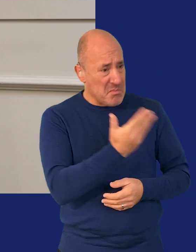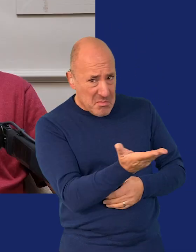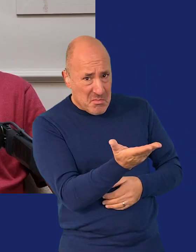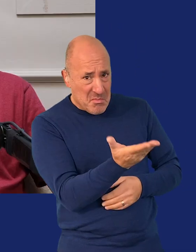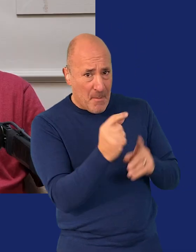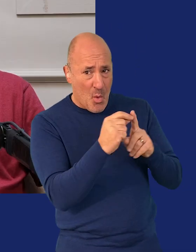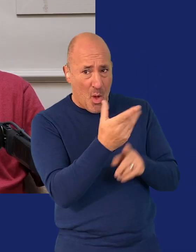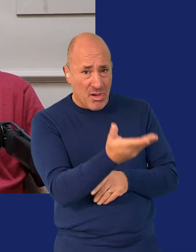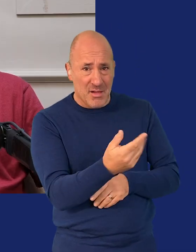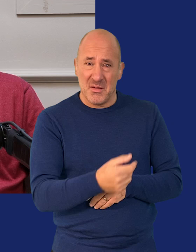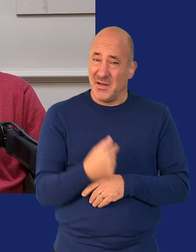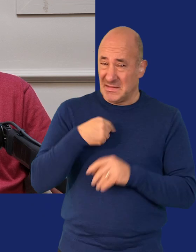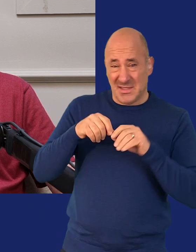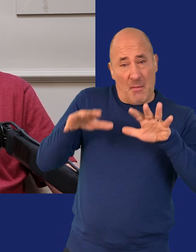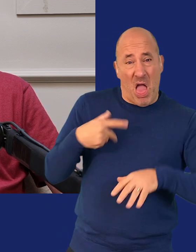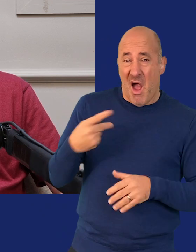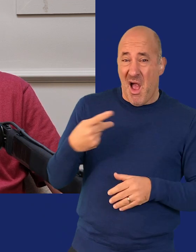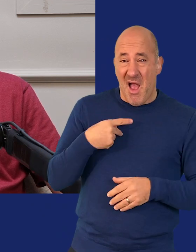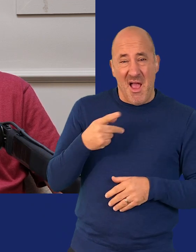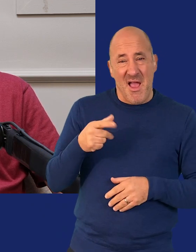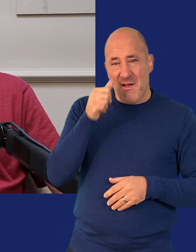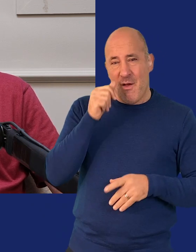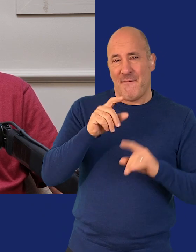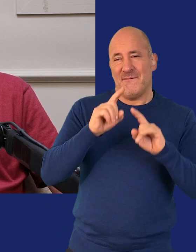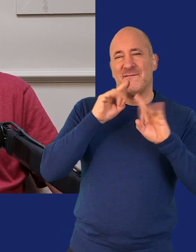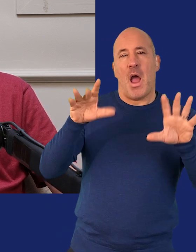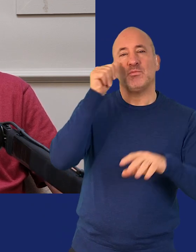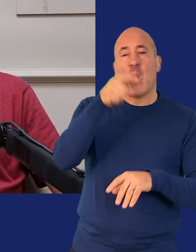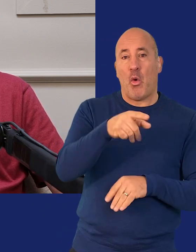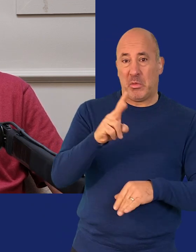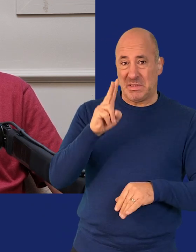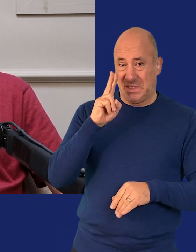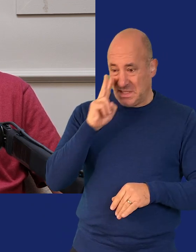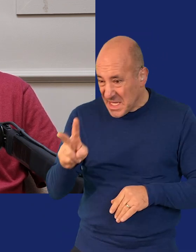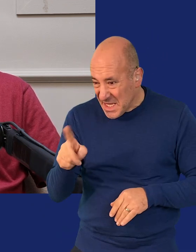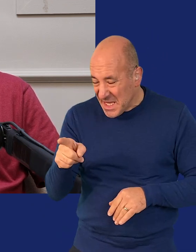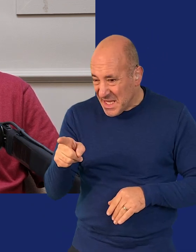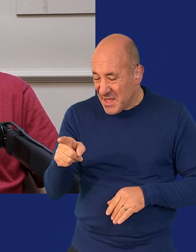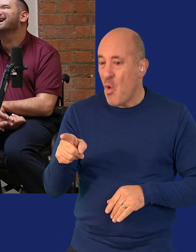In a similar vein, I'm going to say, um, that famous catchphrase, um, see it, say it, sort it. Yeah.